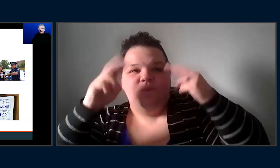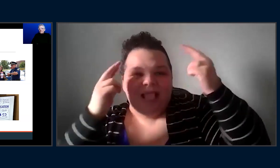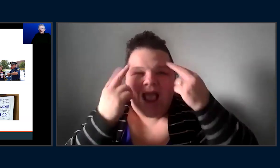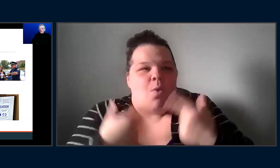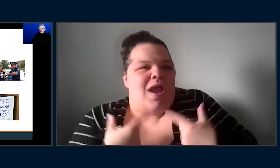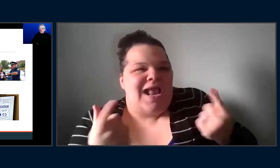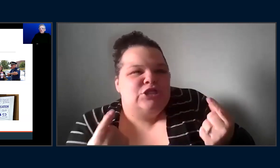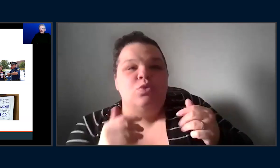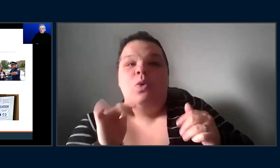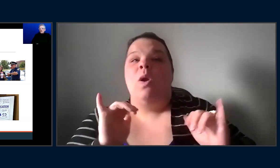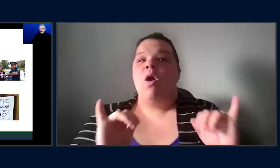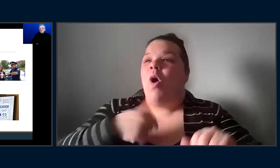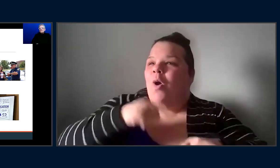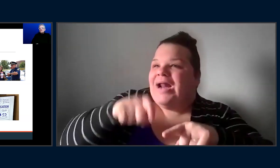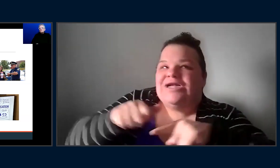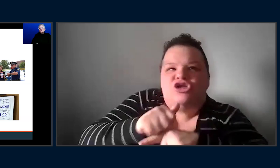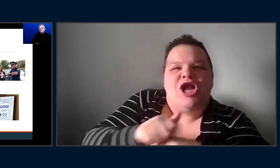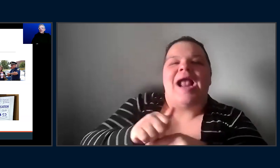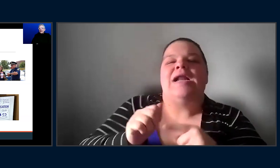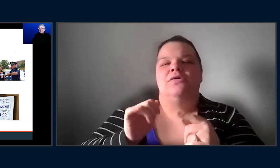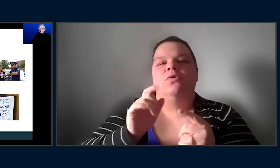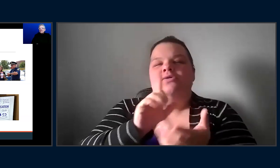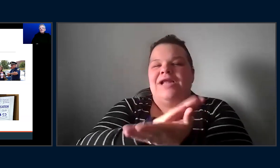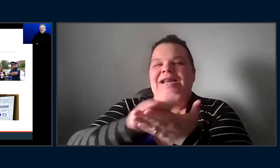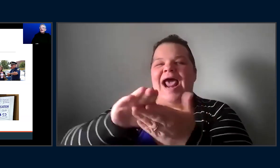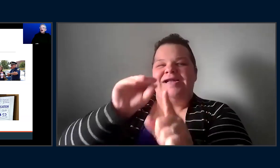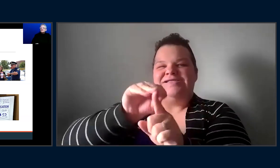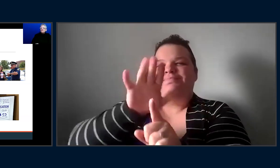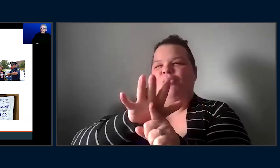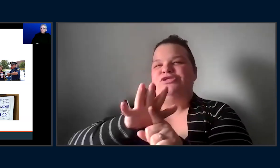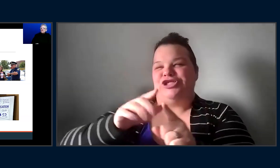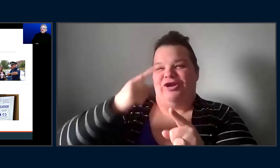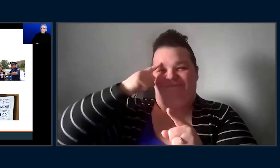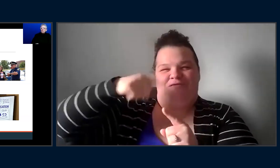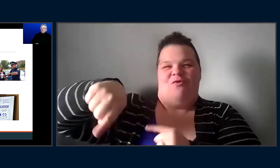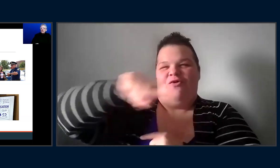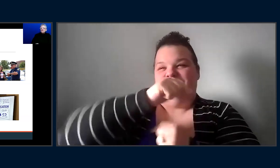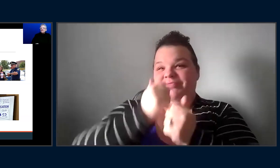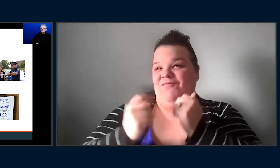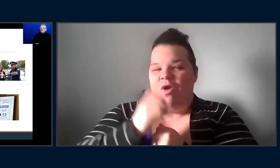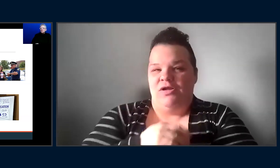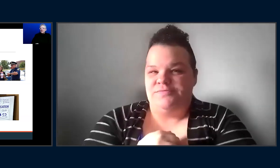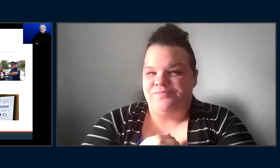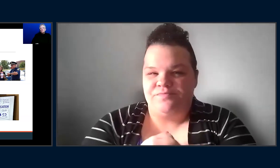And so a lot of people with disabilities were there, and they didn't realize what I did. And also the agencies did not realize